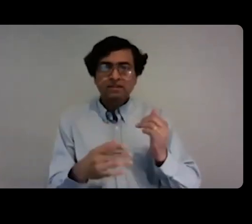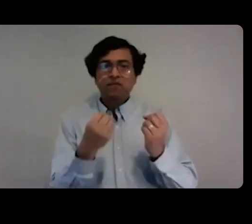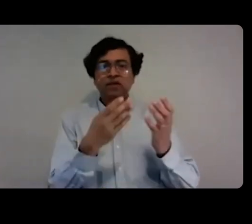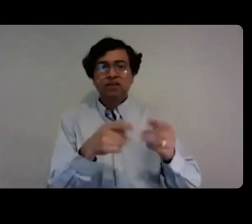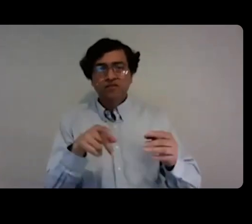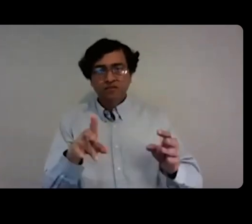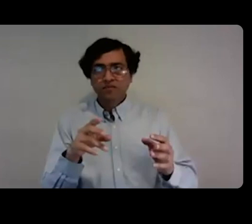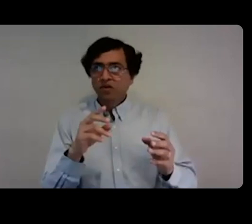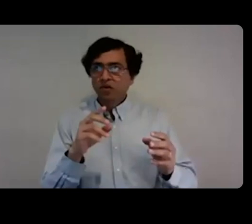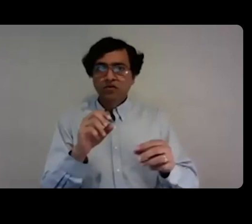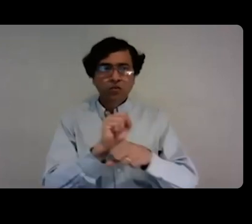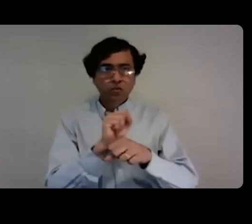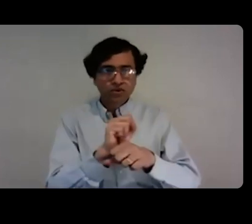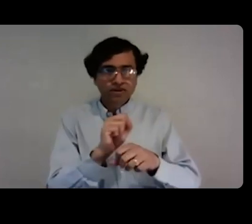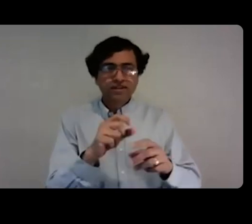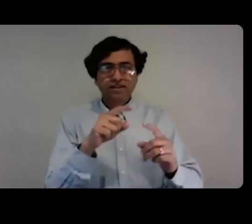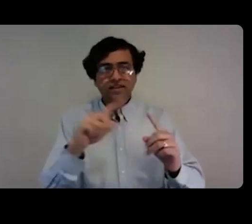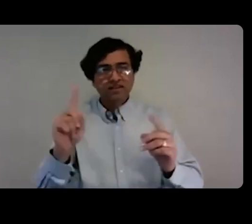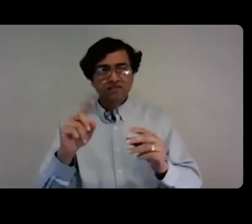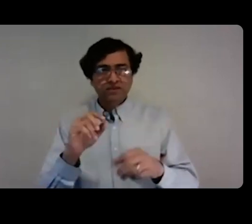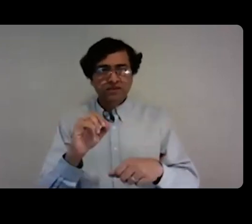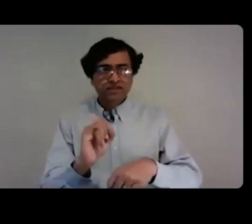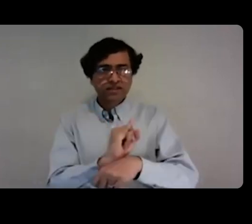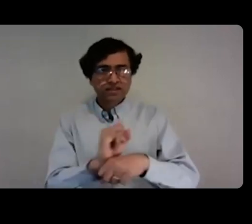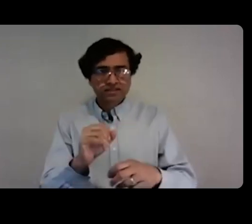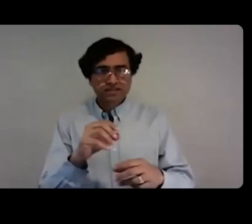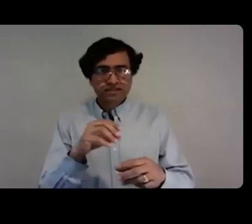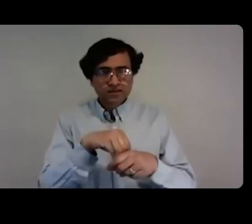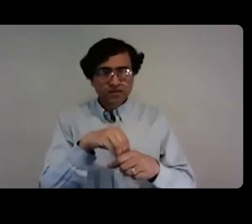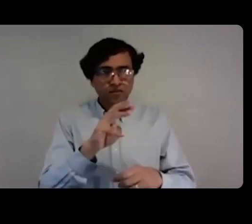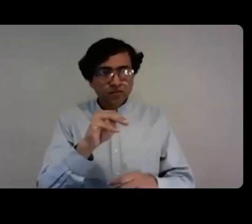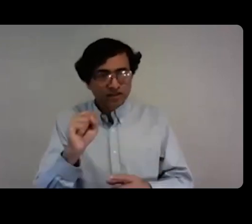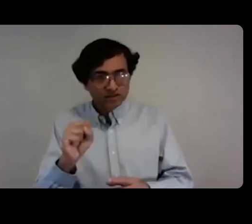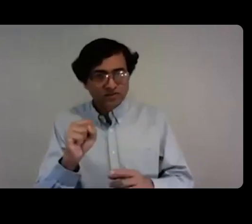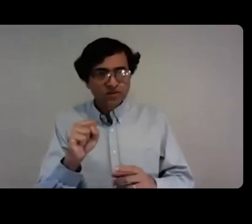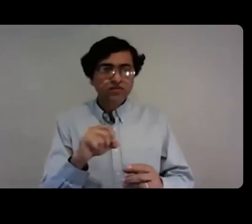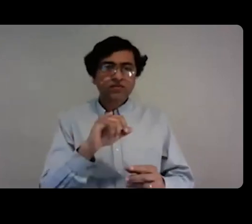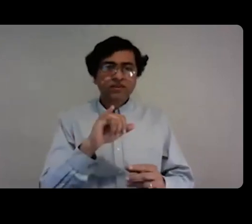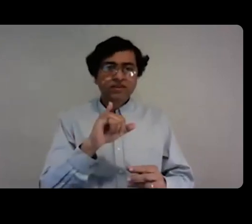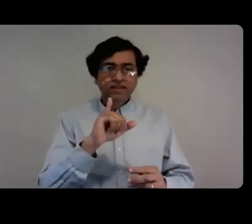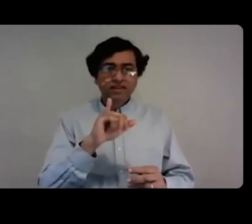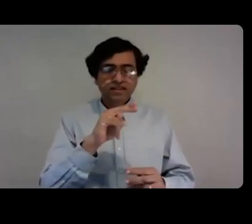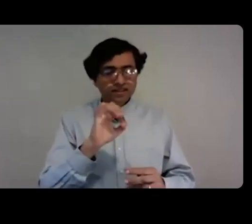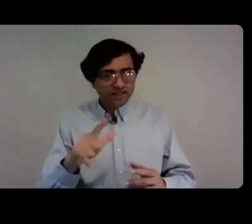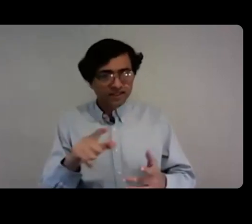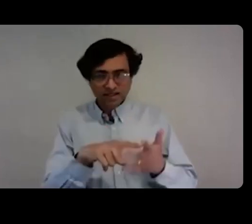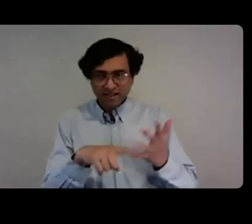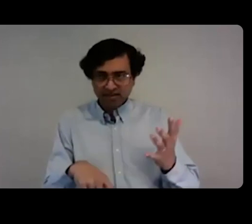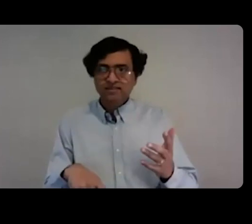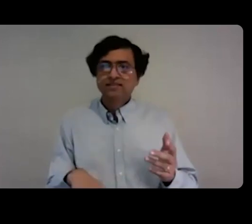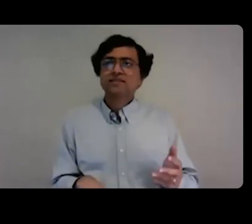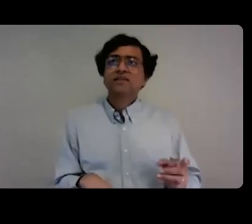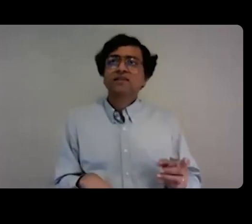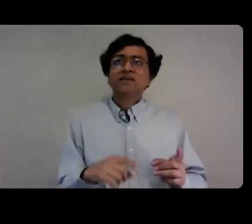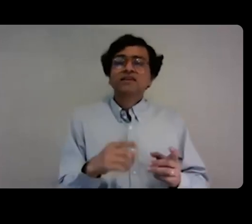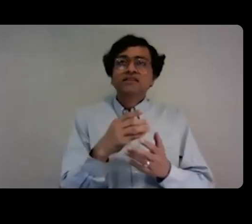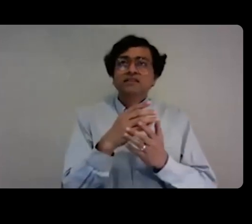now looking to give students access to technology working in different industries as interns,